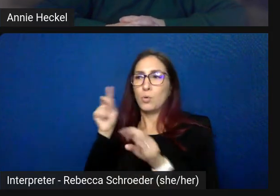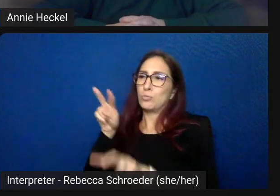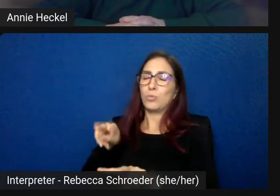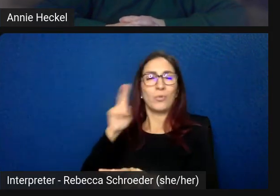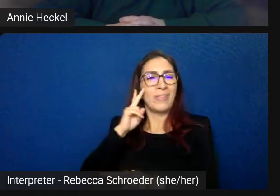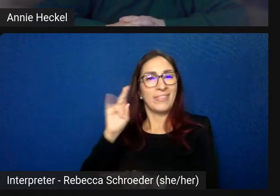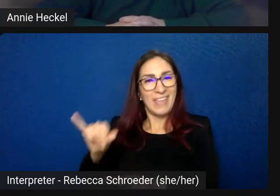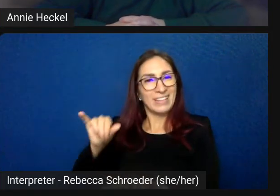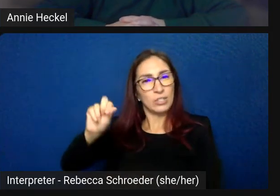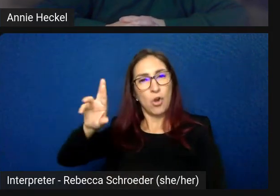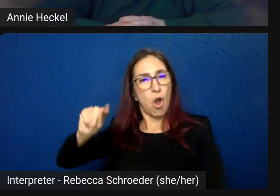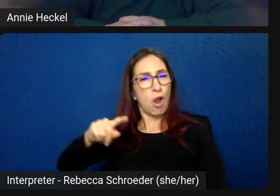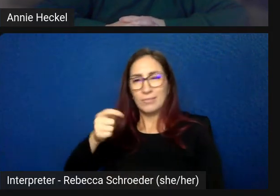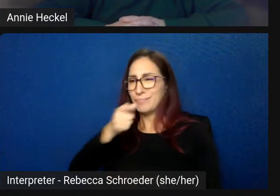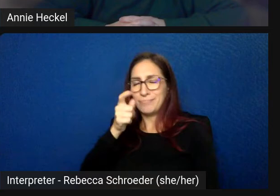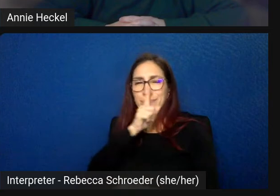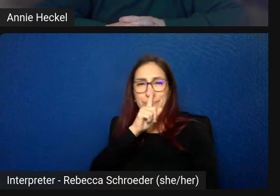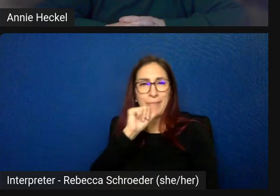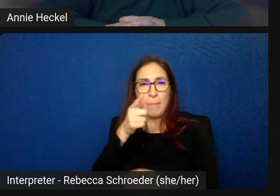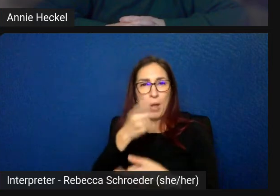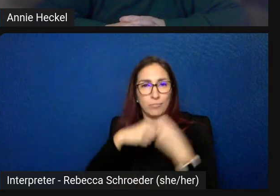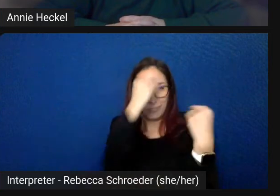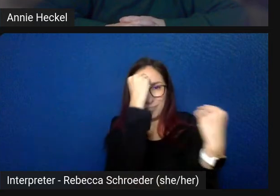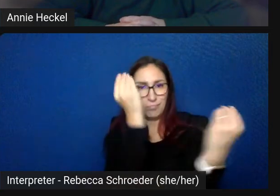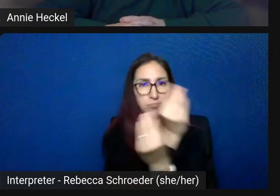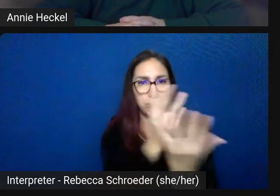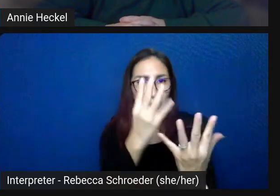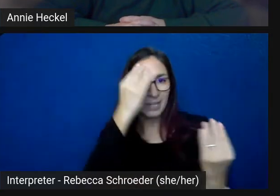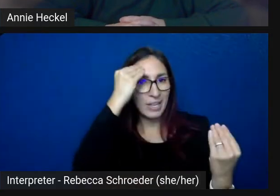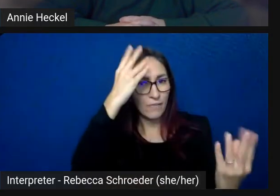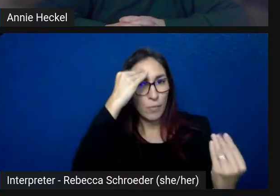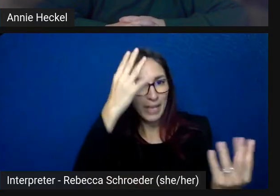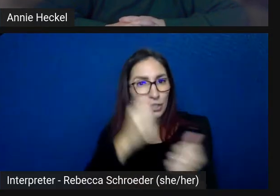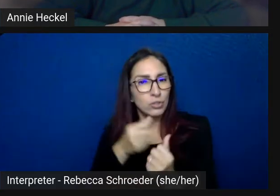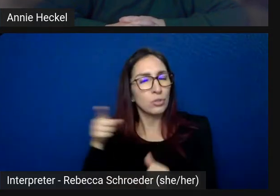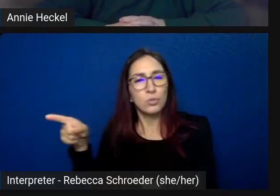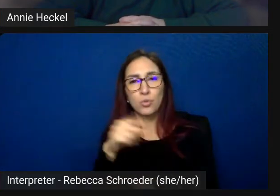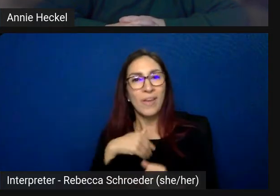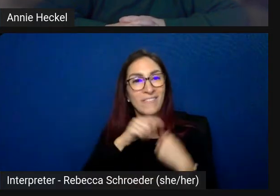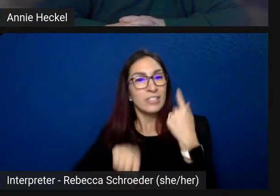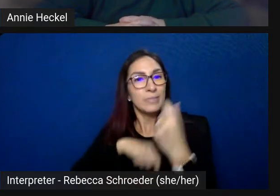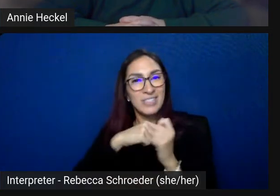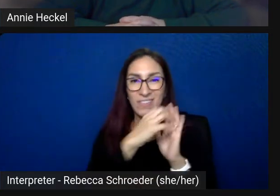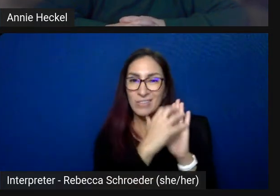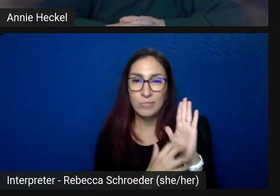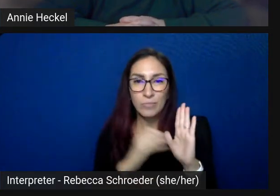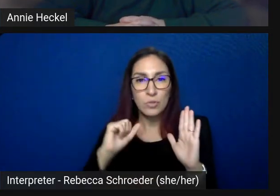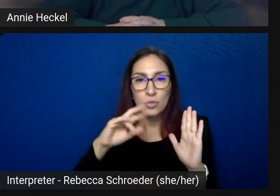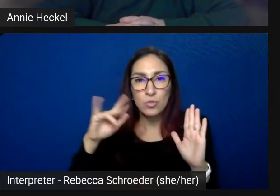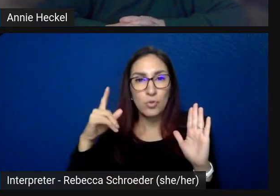Do you have specific scripts that you fall back on, or other strategies that you use?